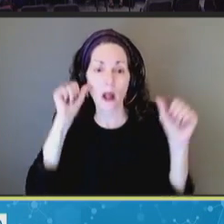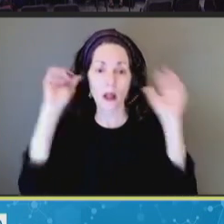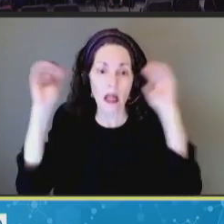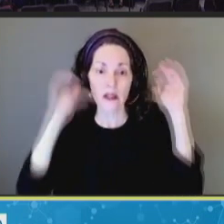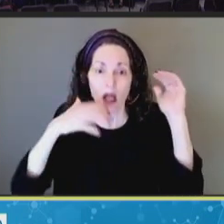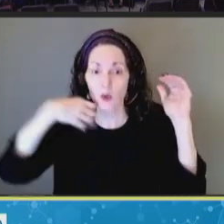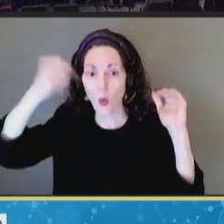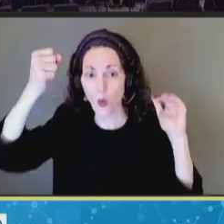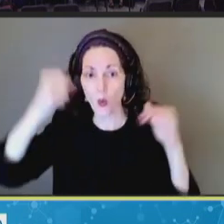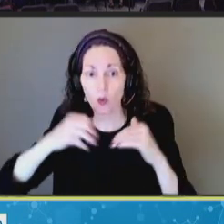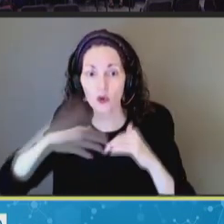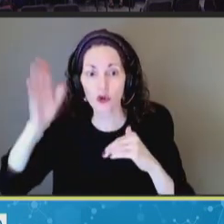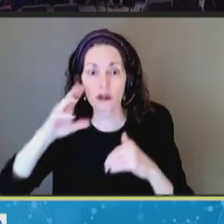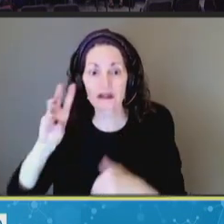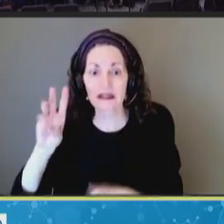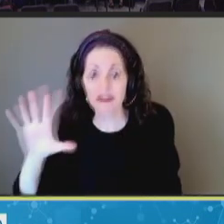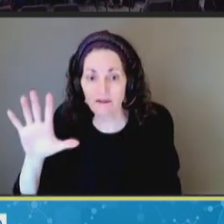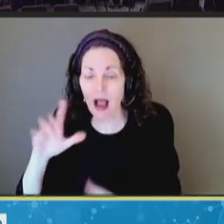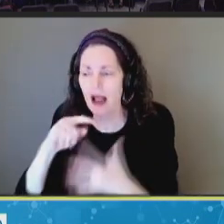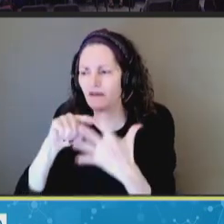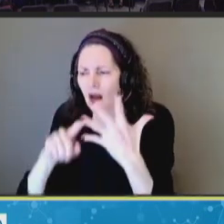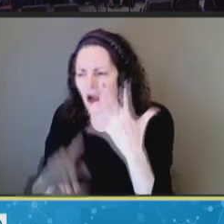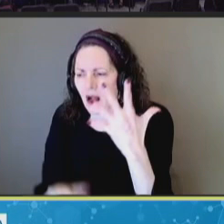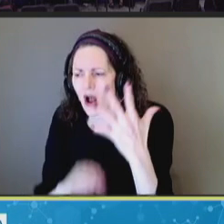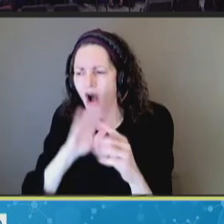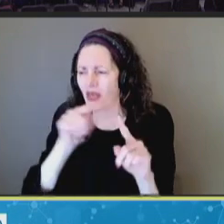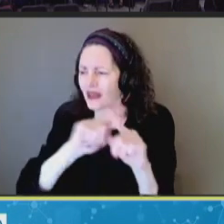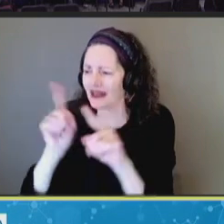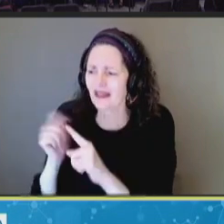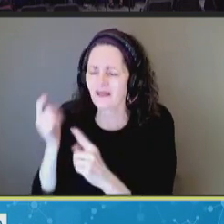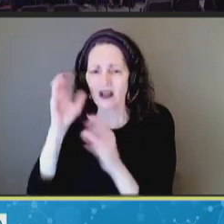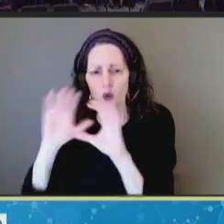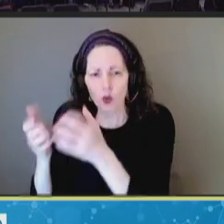the IIS data were crucial, were critical, again providing more